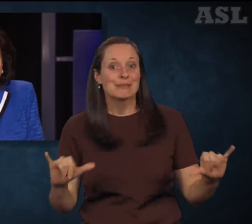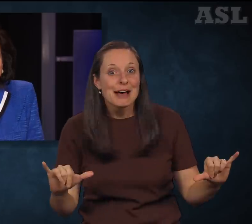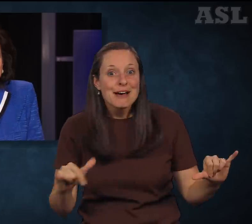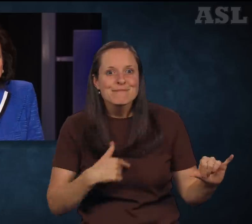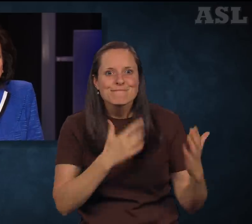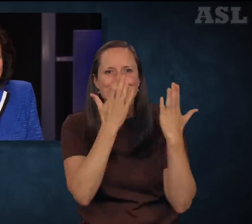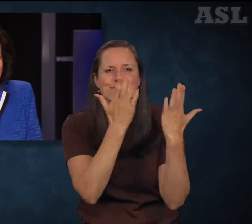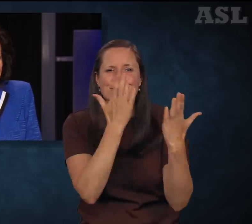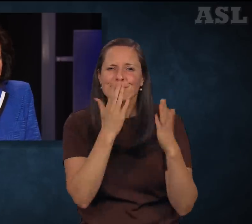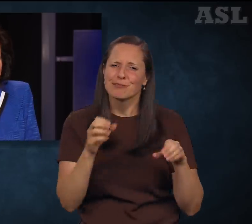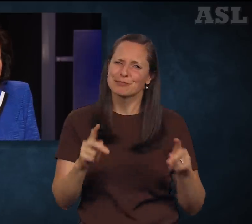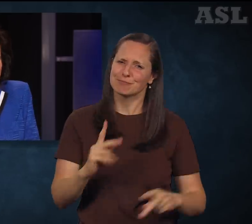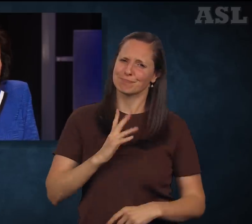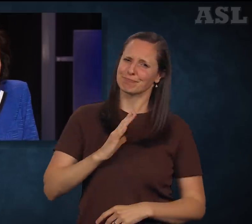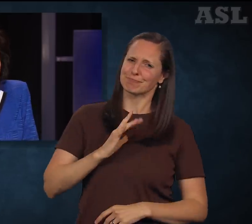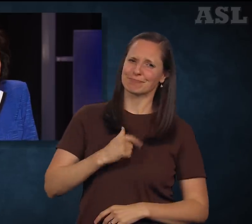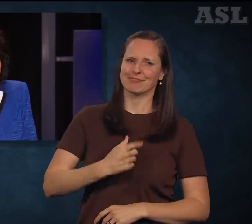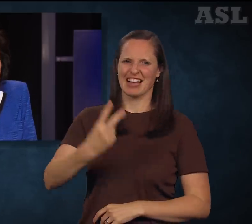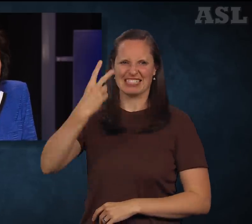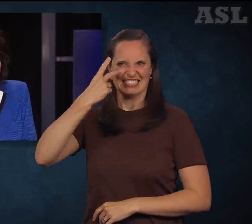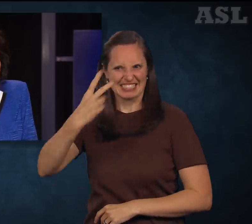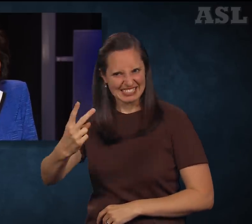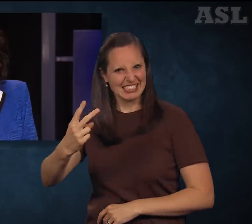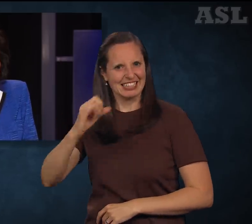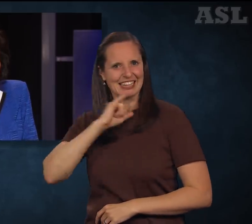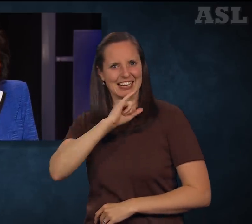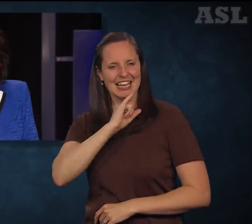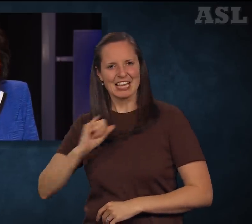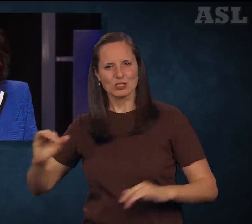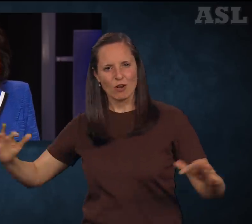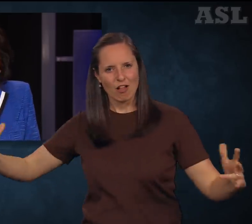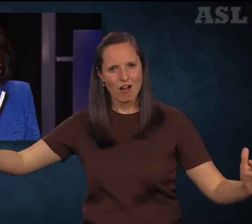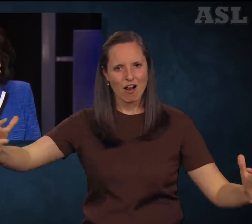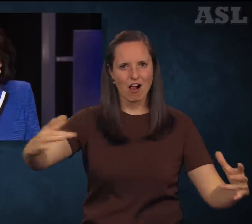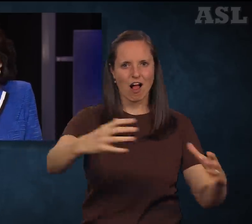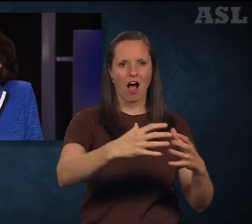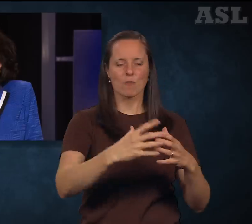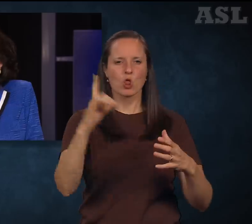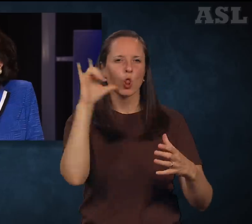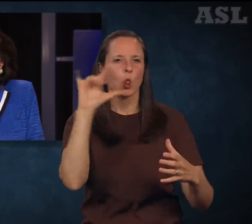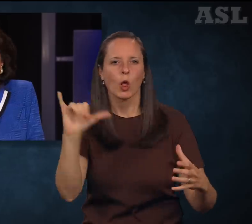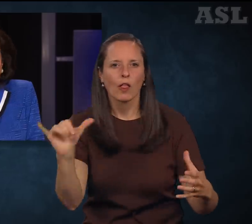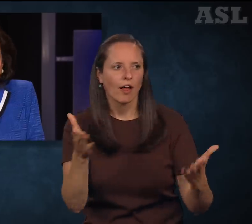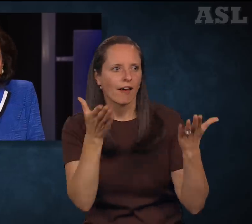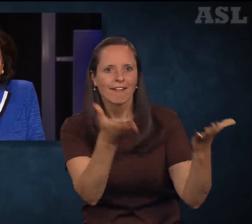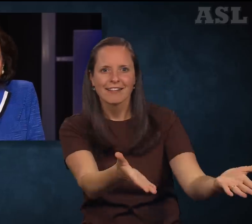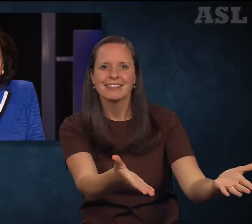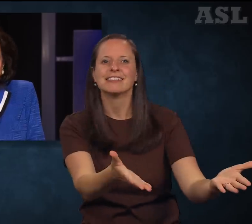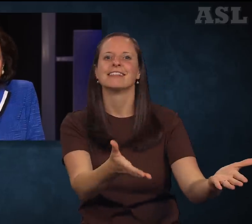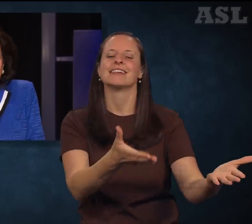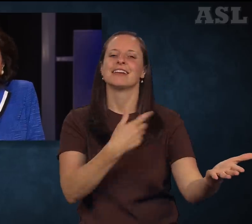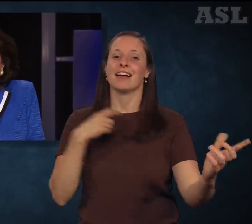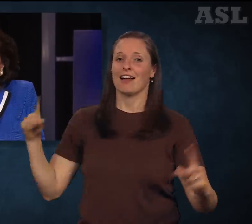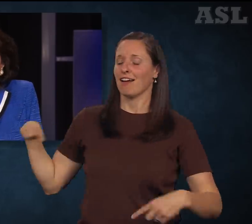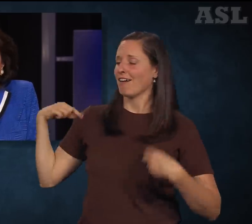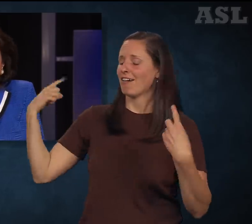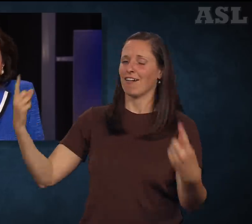YET I AM SO GRATEFUL FOR THE PRIVILEGE I HAD OF SEEING THE